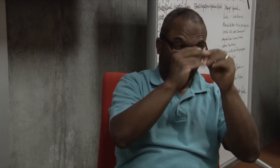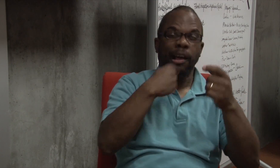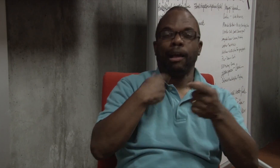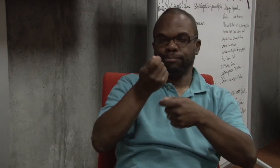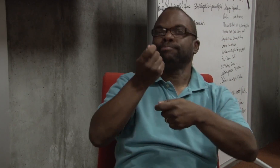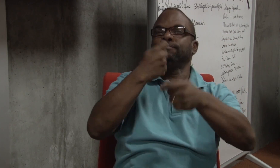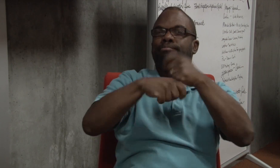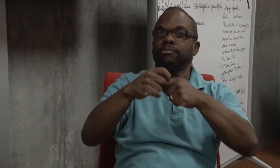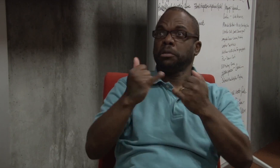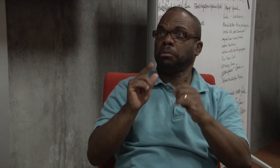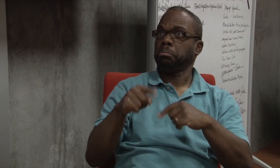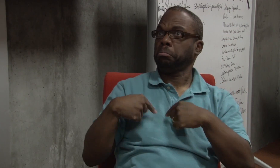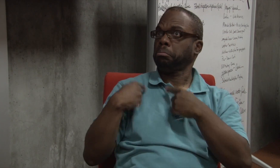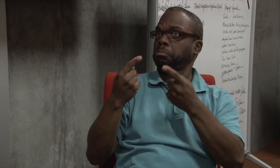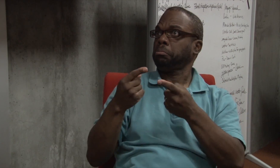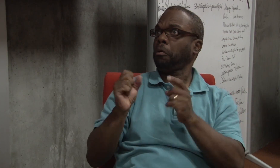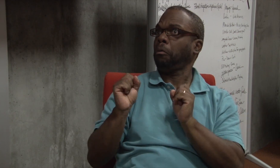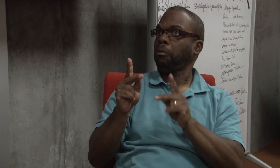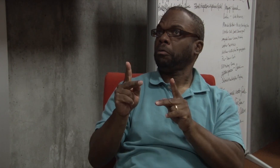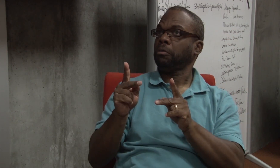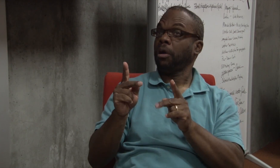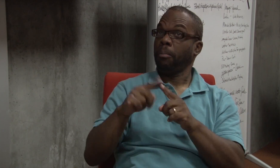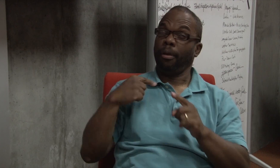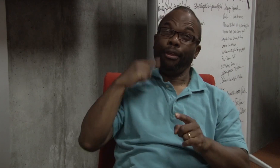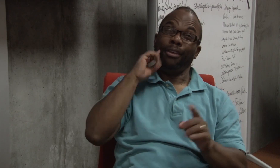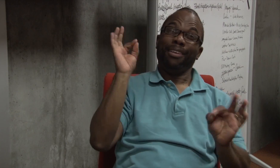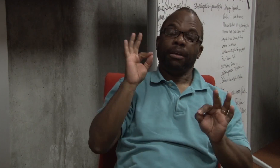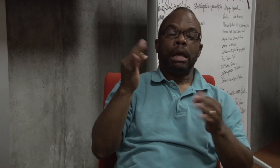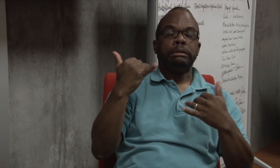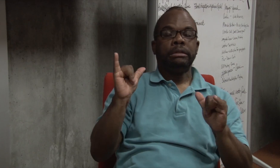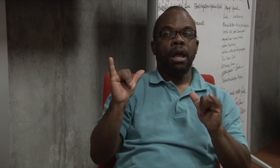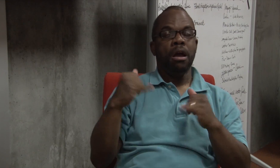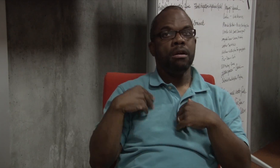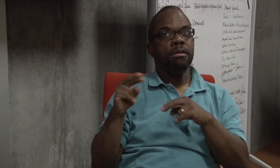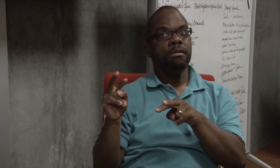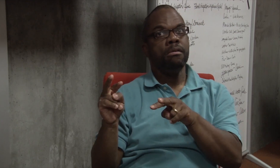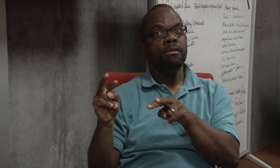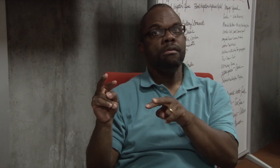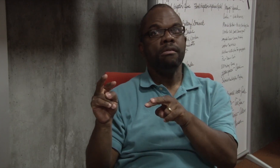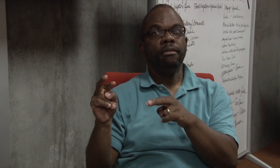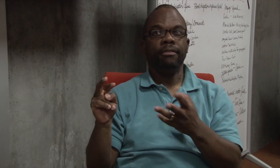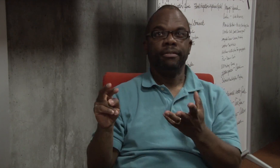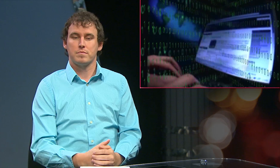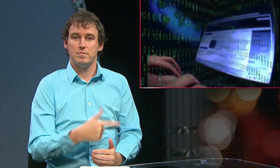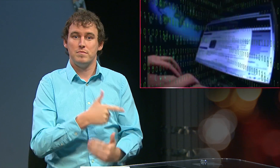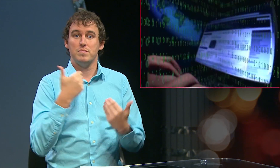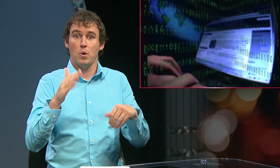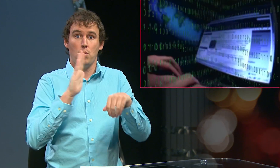AND IT SEEMED TO FINE LATELY, BUT YOU STILL HAVE TO MONITOR YOUR ACCOUNT.